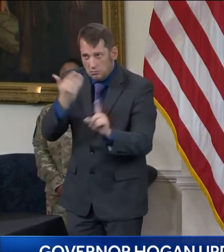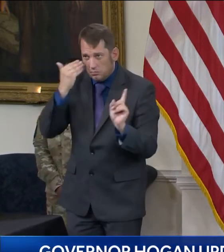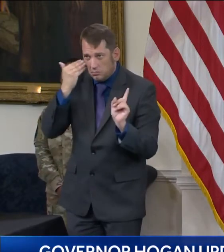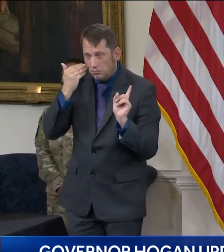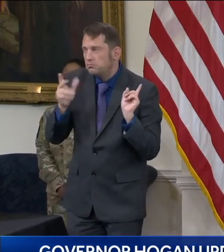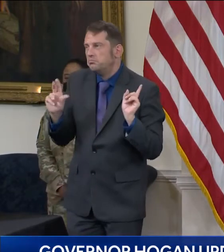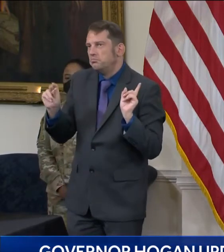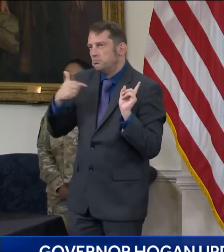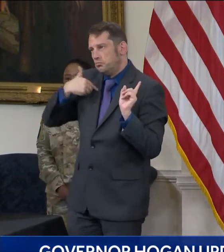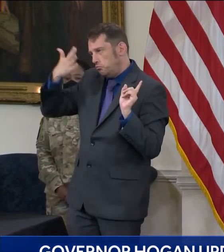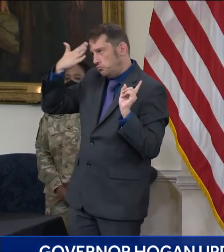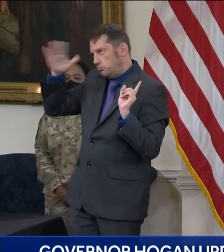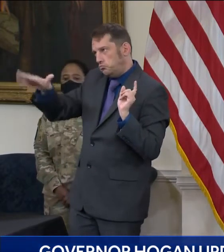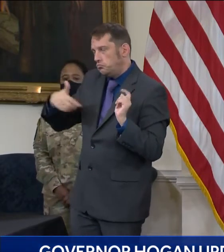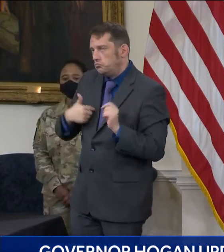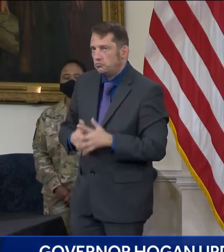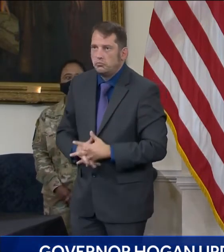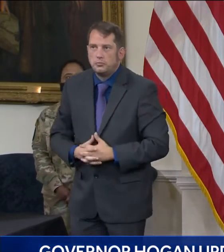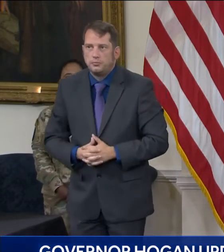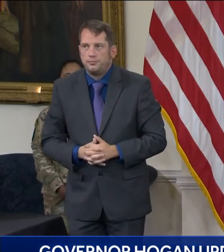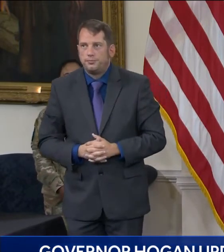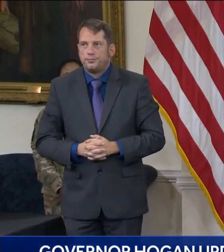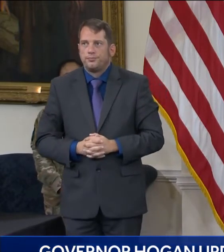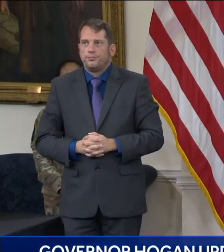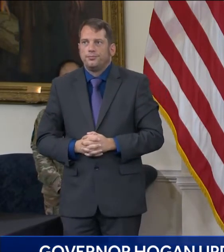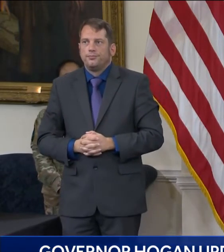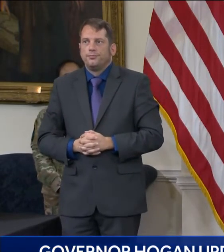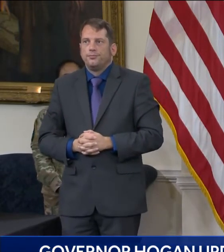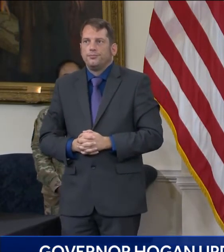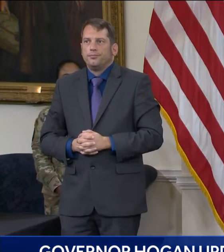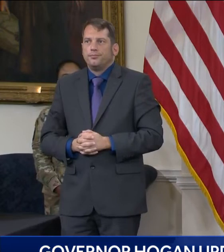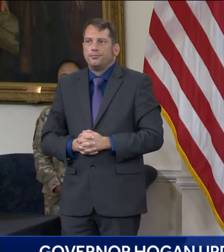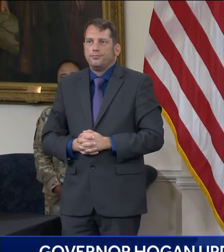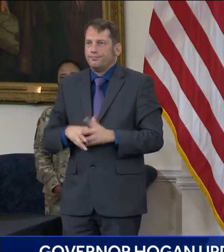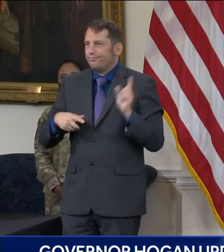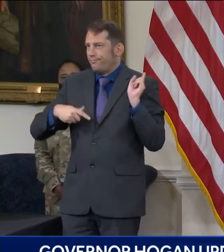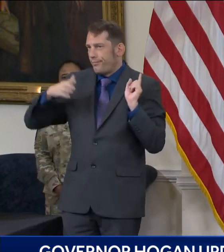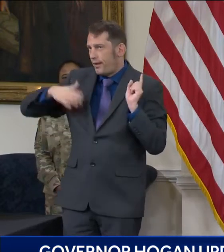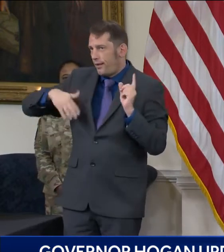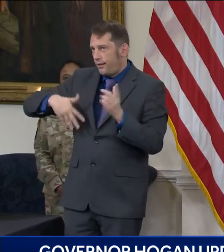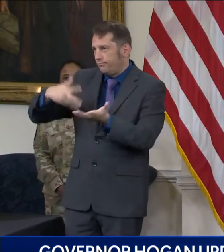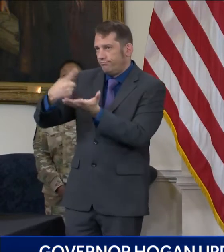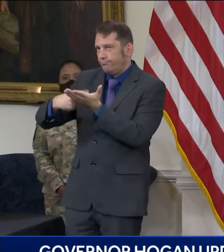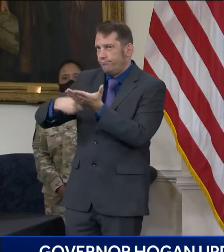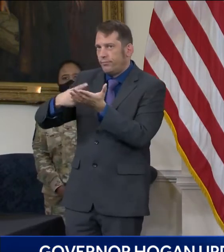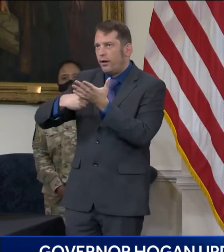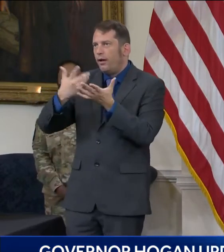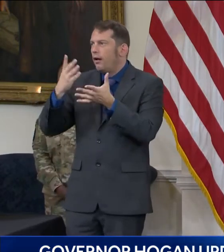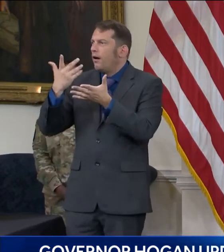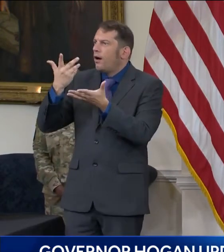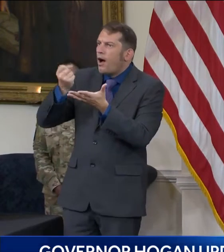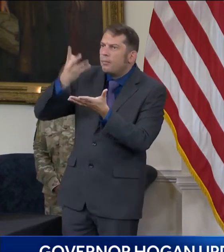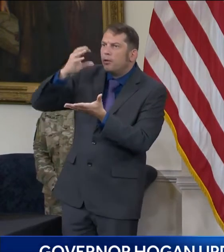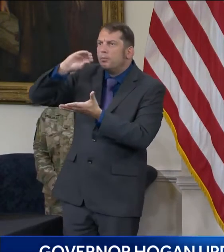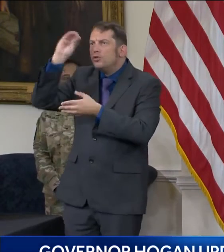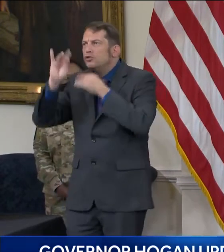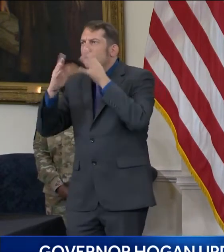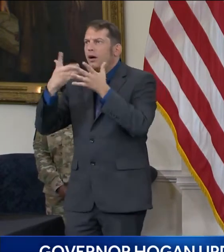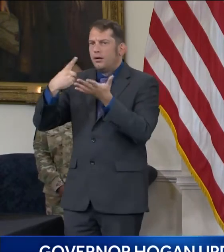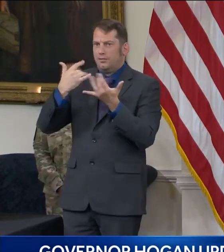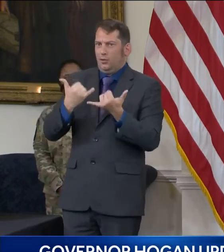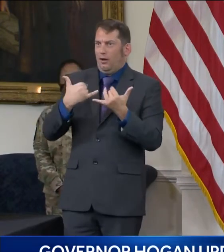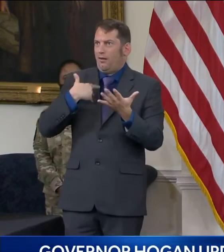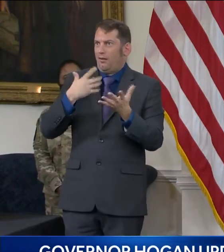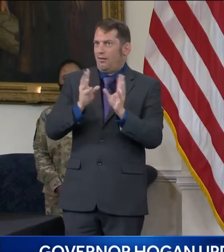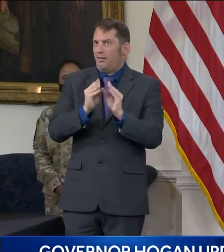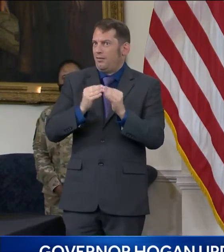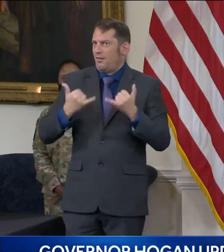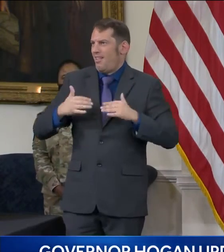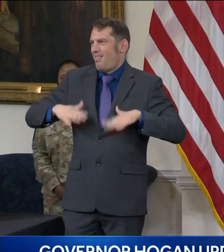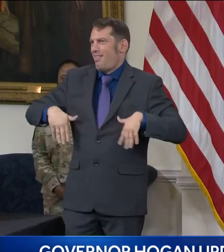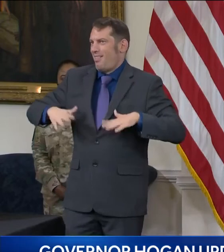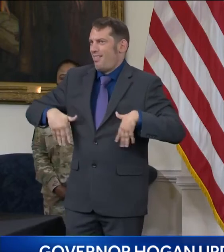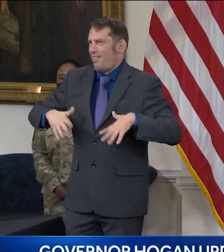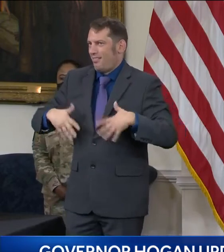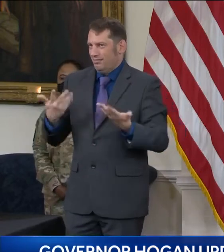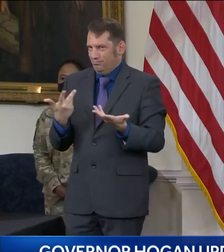ONE, THEY DID NOT TALK ABOUT THAT ANNOUNCEMENT TODAY.